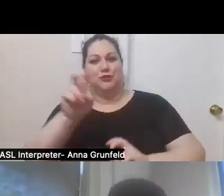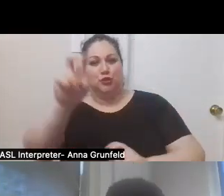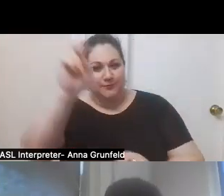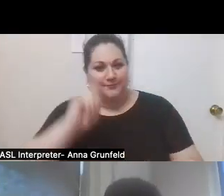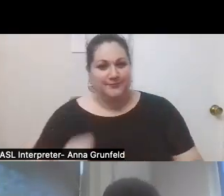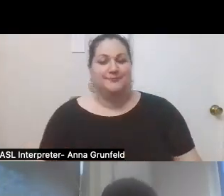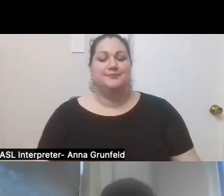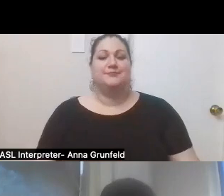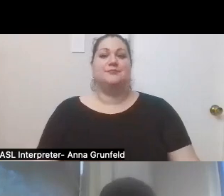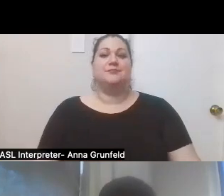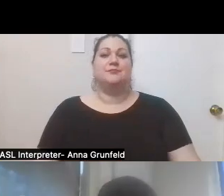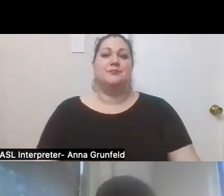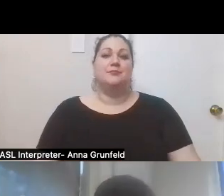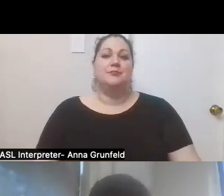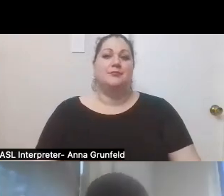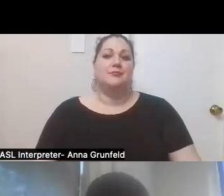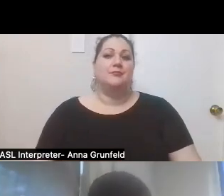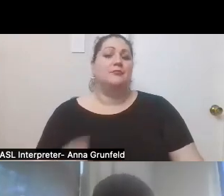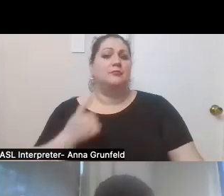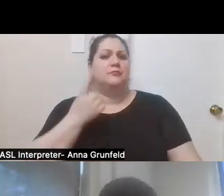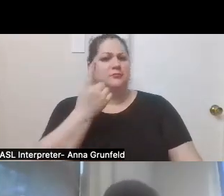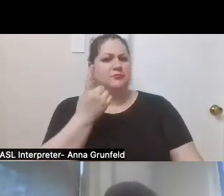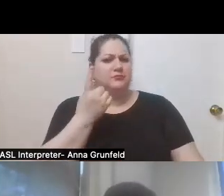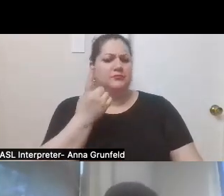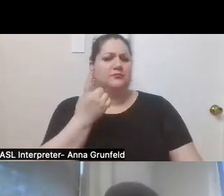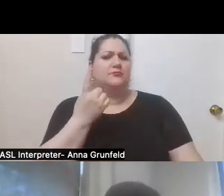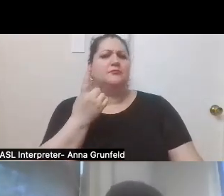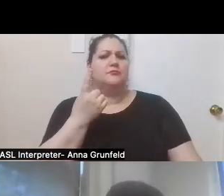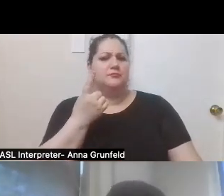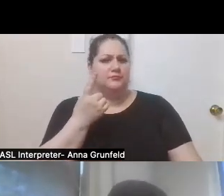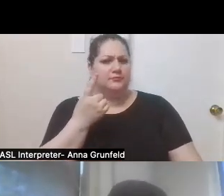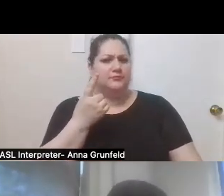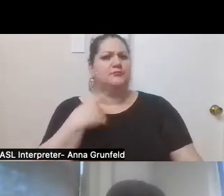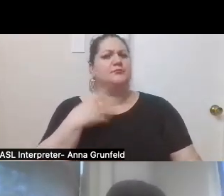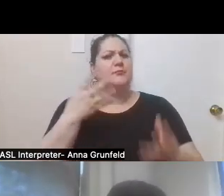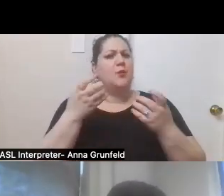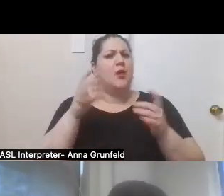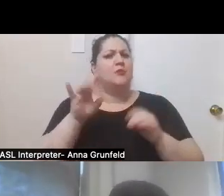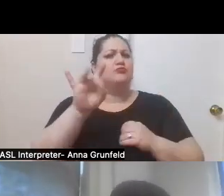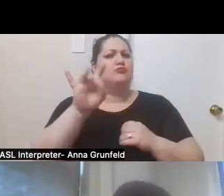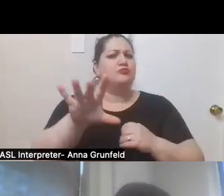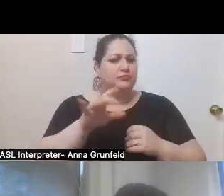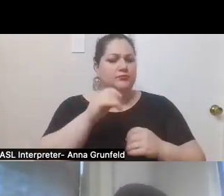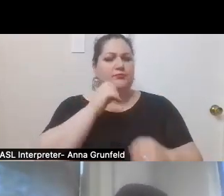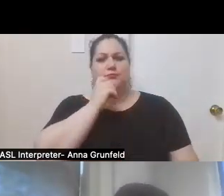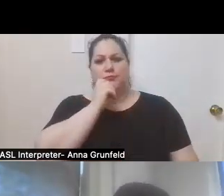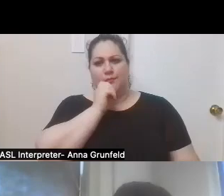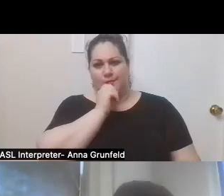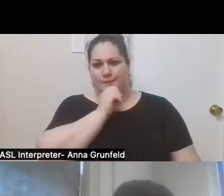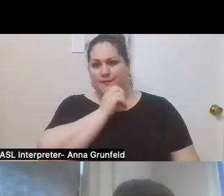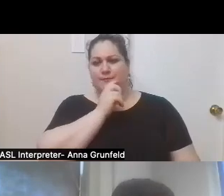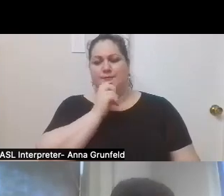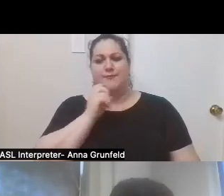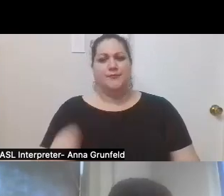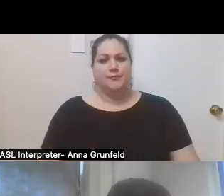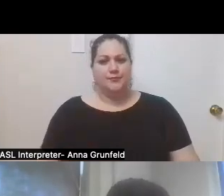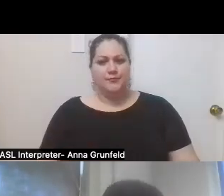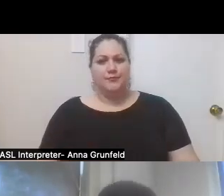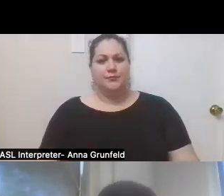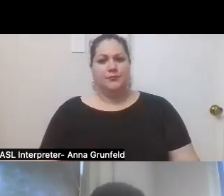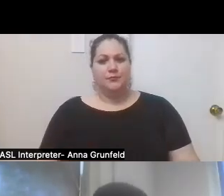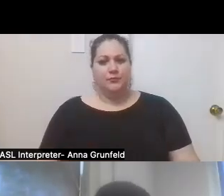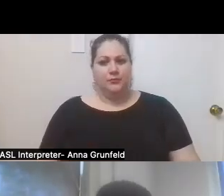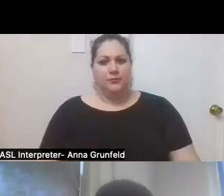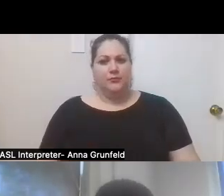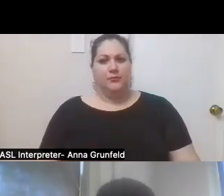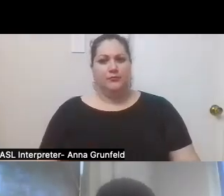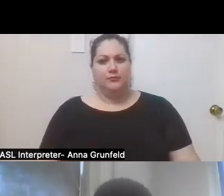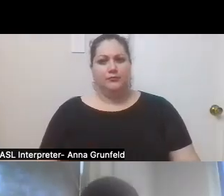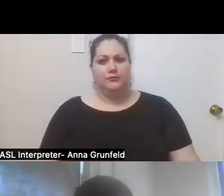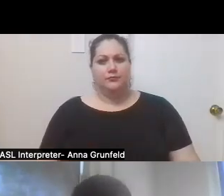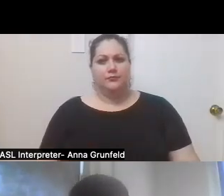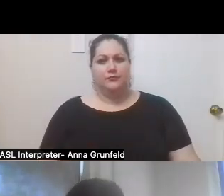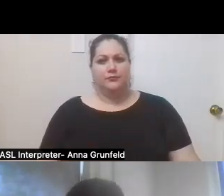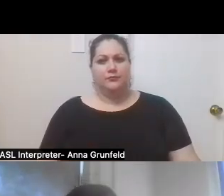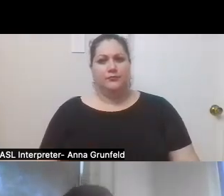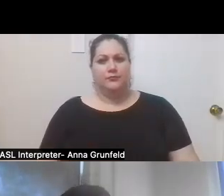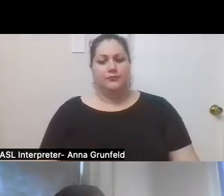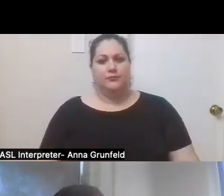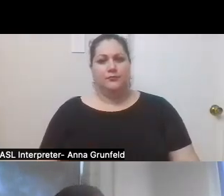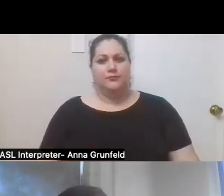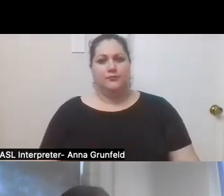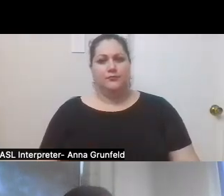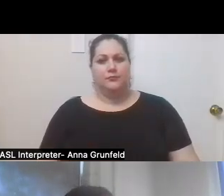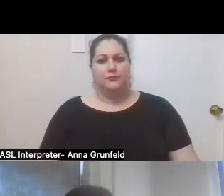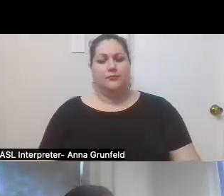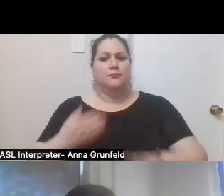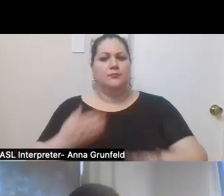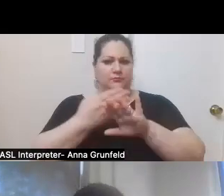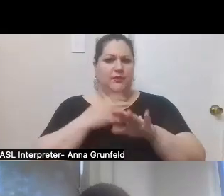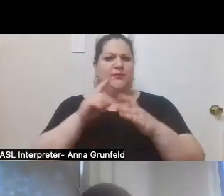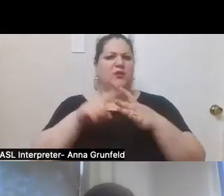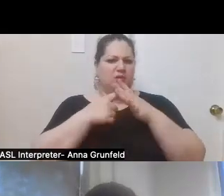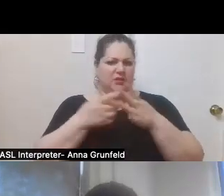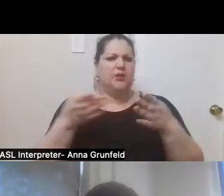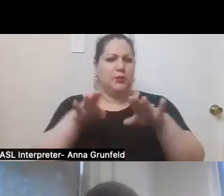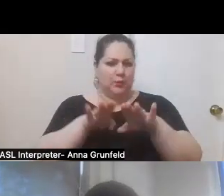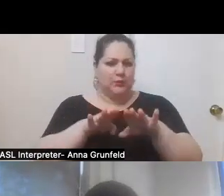But one of the things that I wanted to share with you is before I do the, the closing here is that.